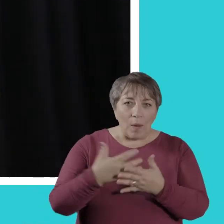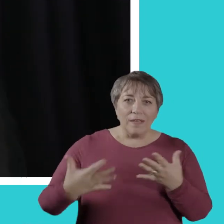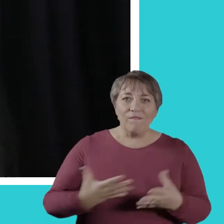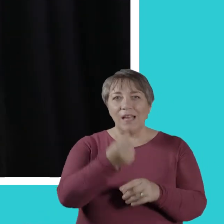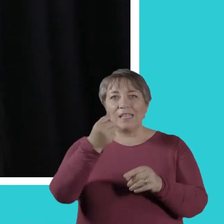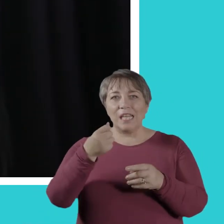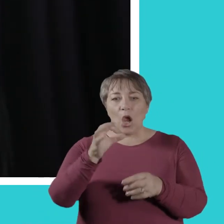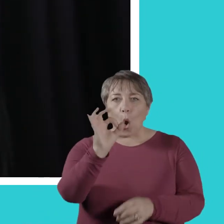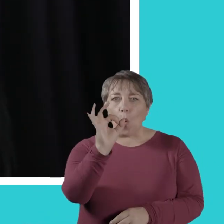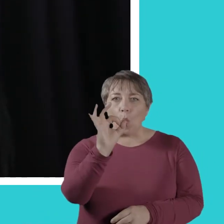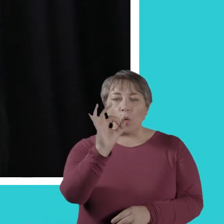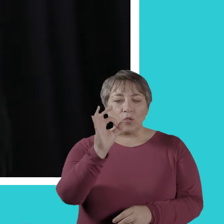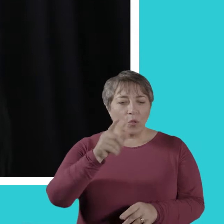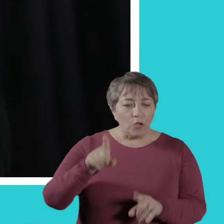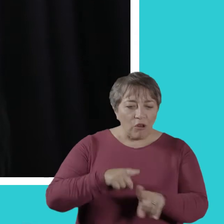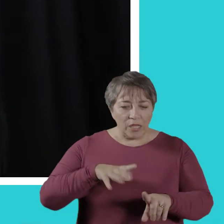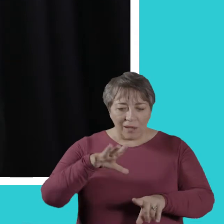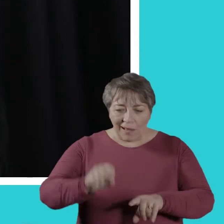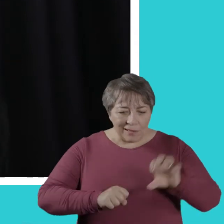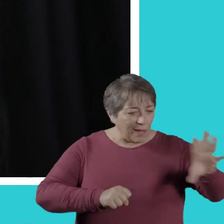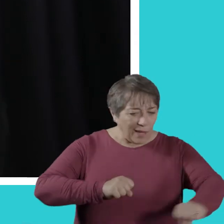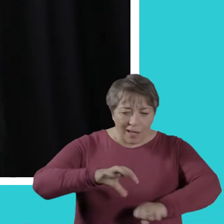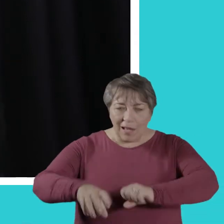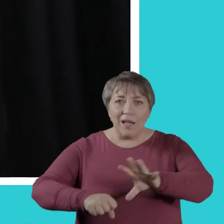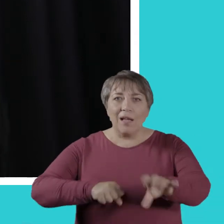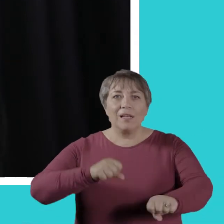but not necessarily be able to do that with the means of language. We might not be able to speak